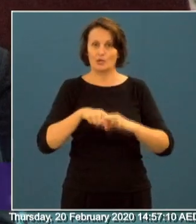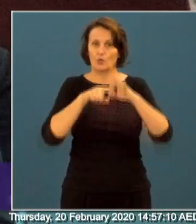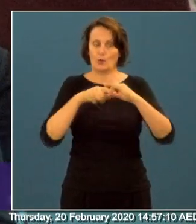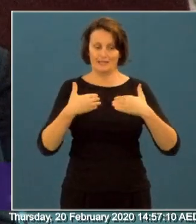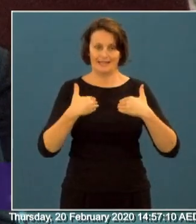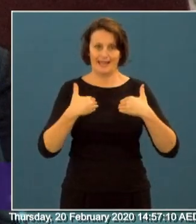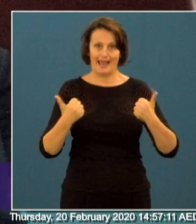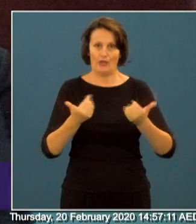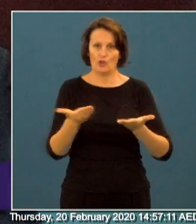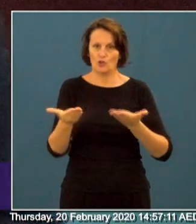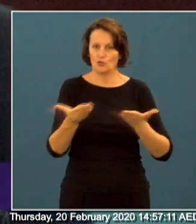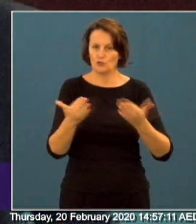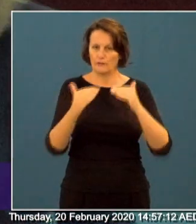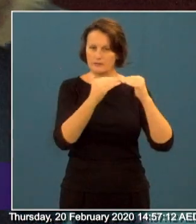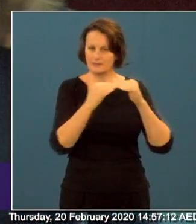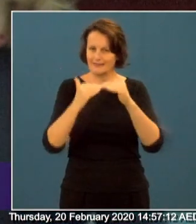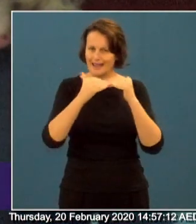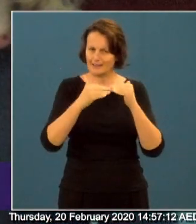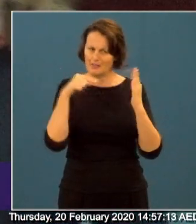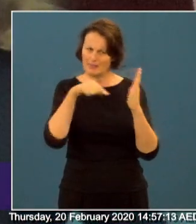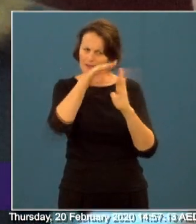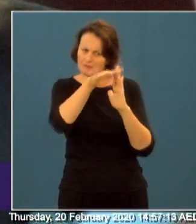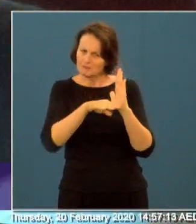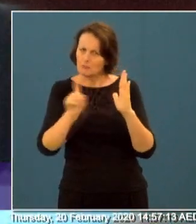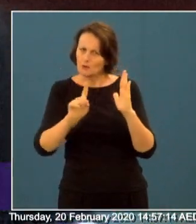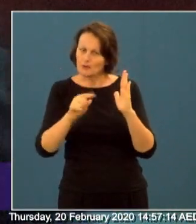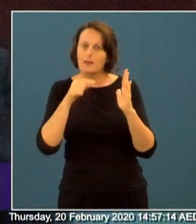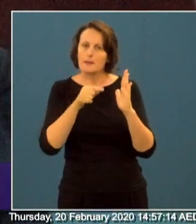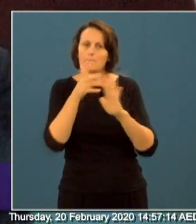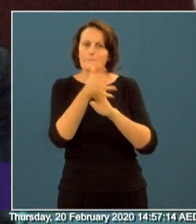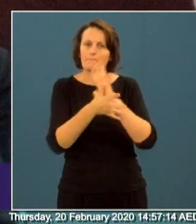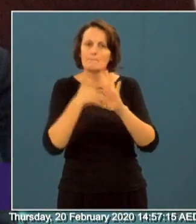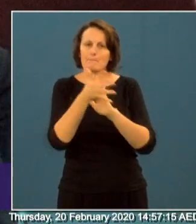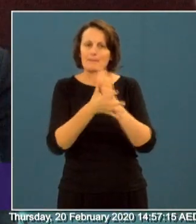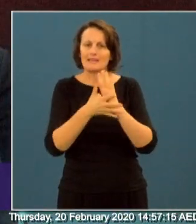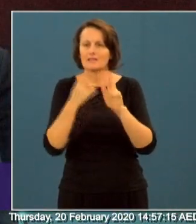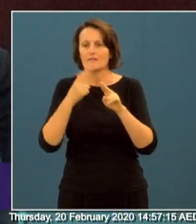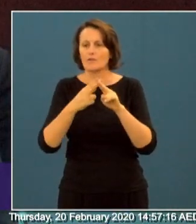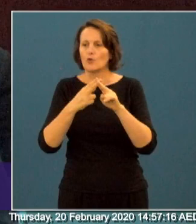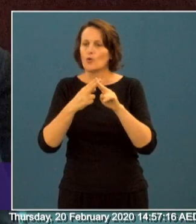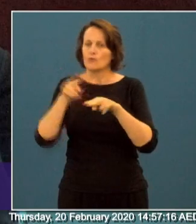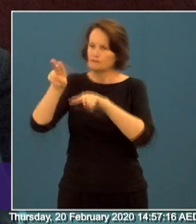They're the standards for accreditation of hospitals... That's correct.